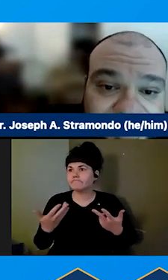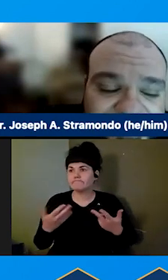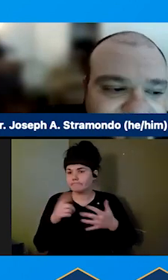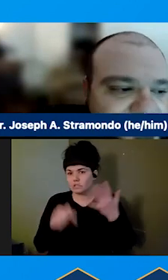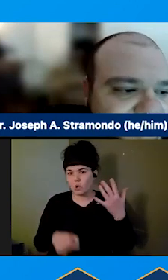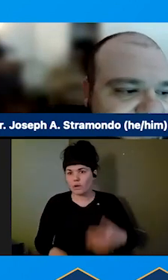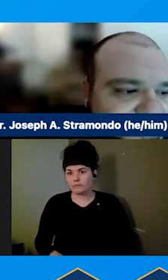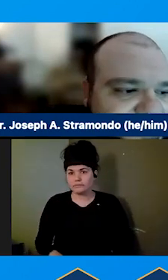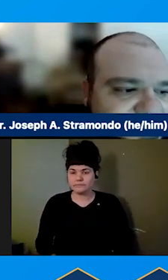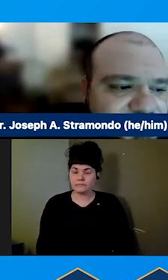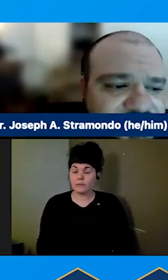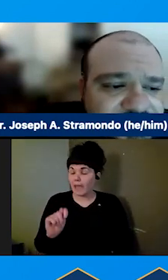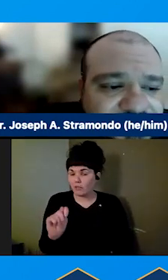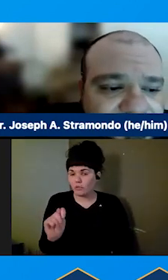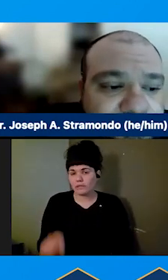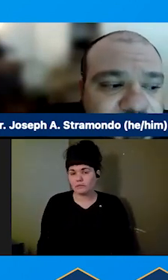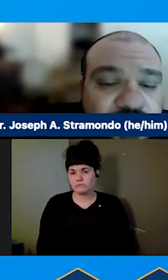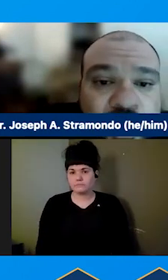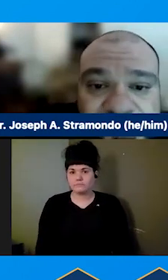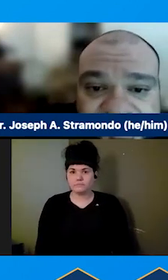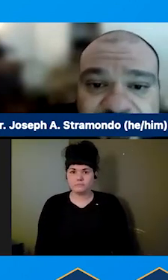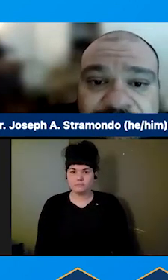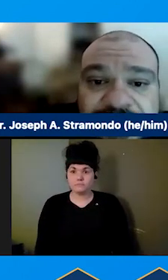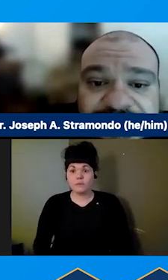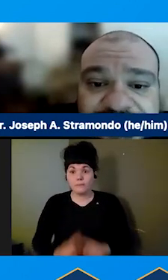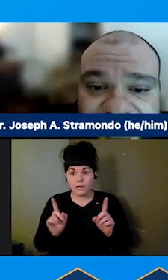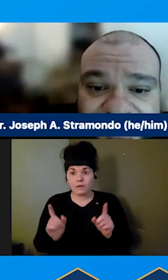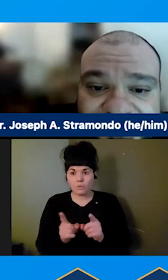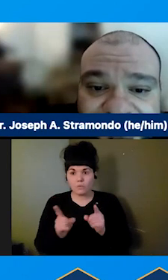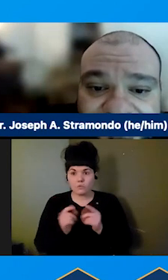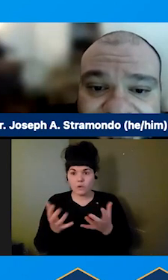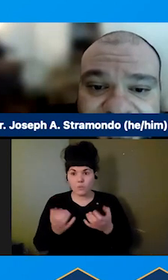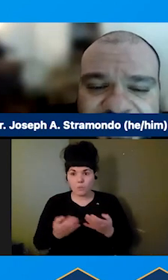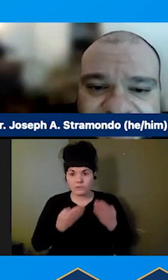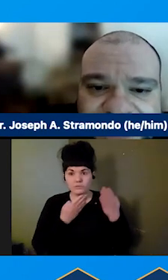and so on. Bathrooming. But